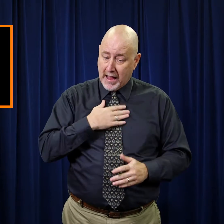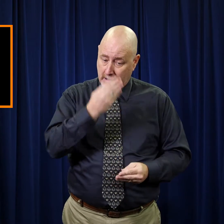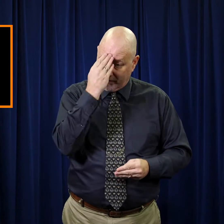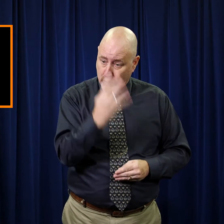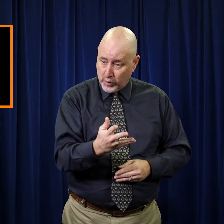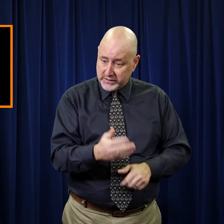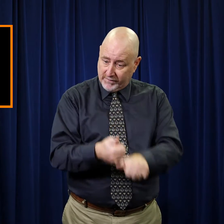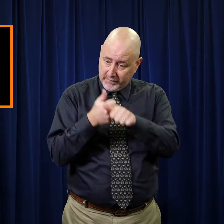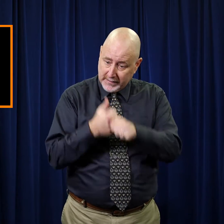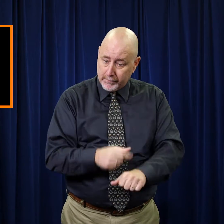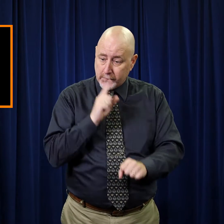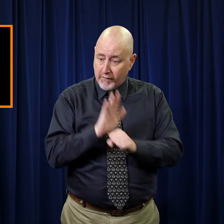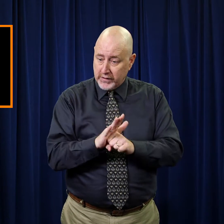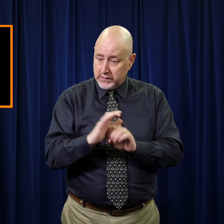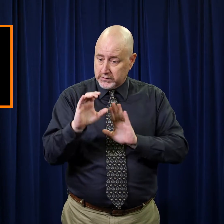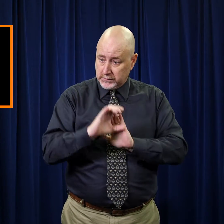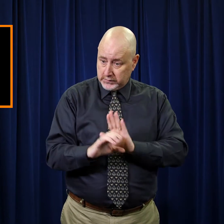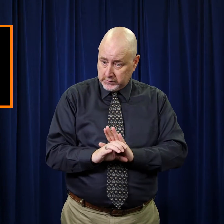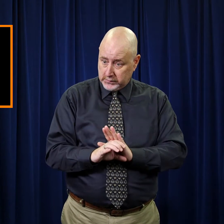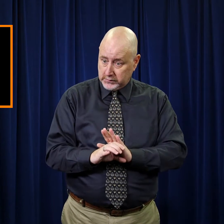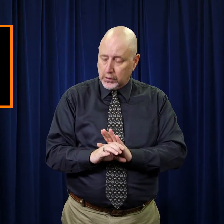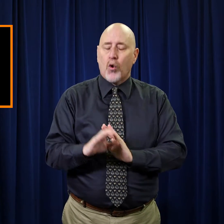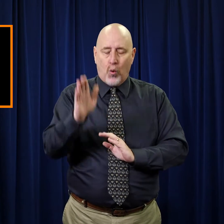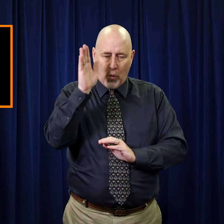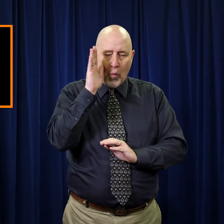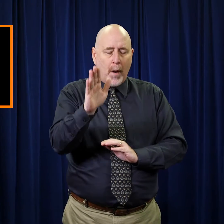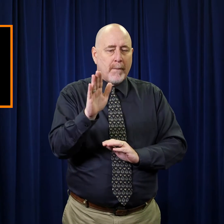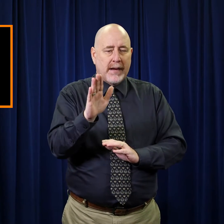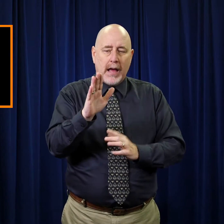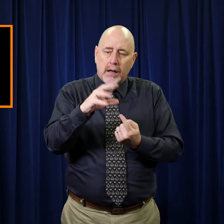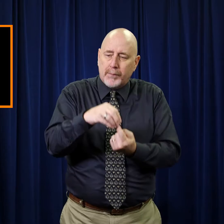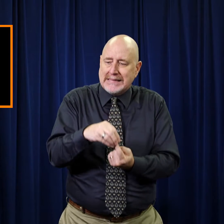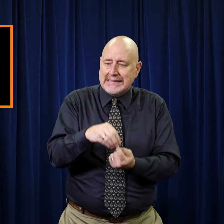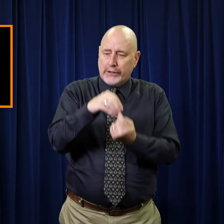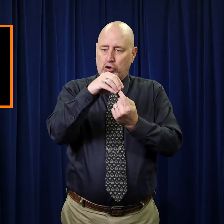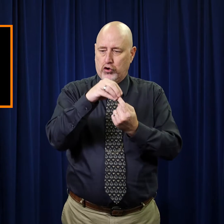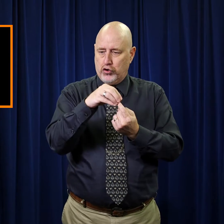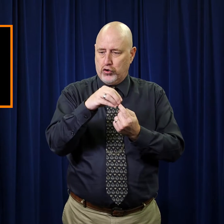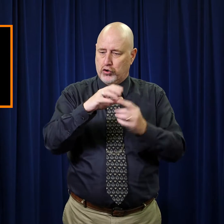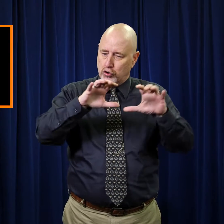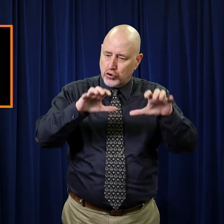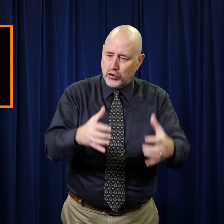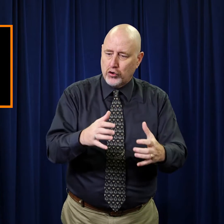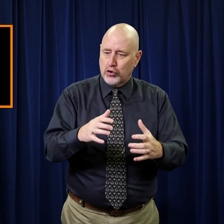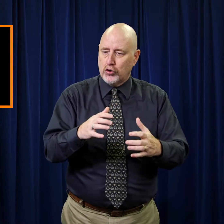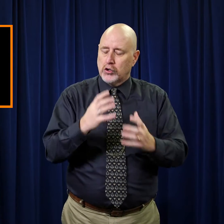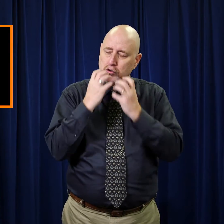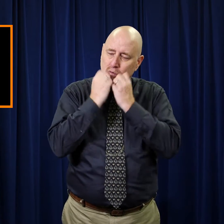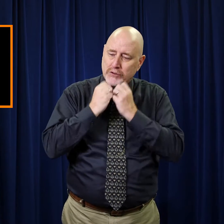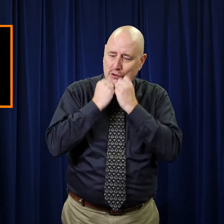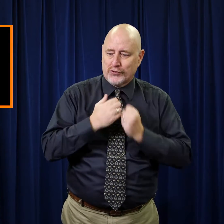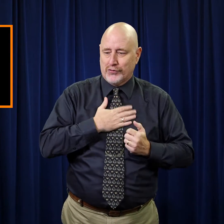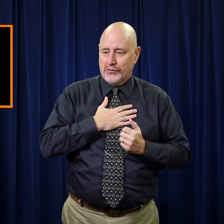obey My voice and keep My covenant, then you'll be a particular, peculiar treasure